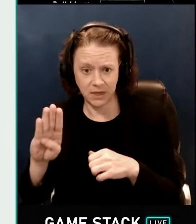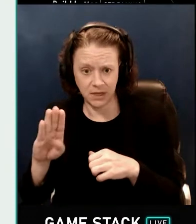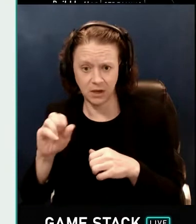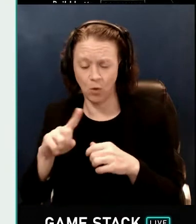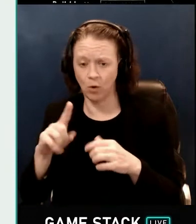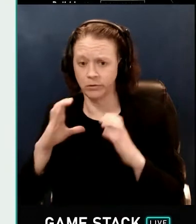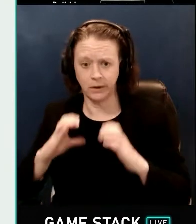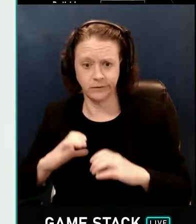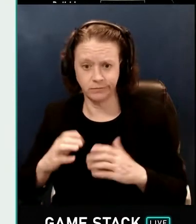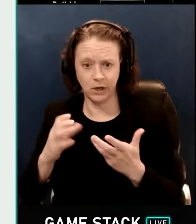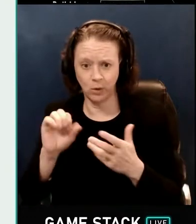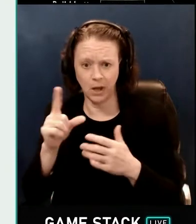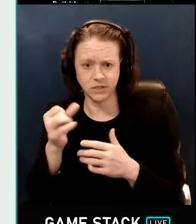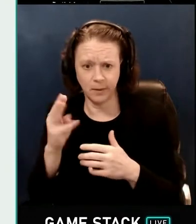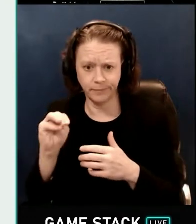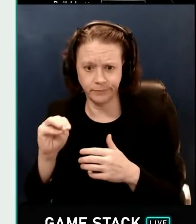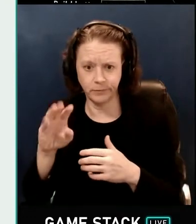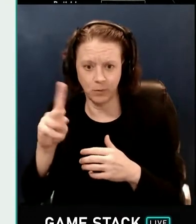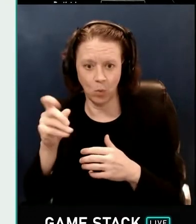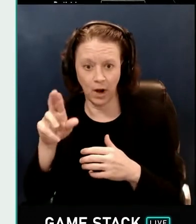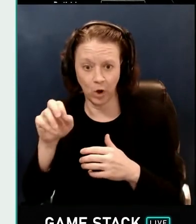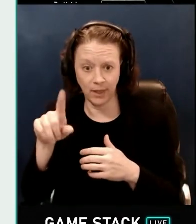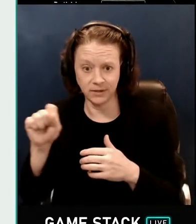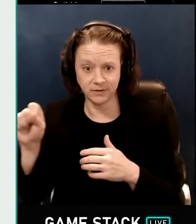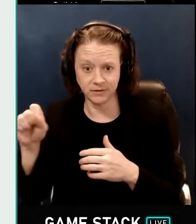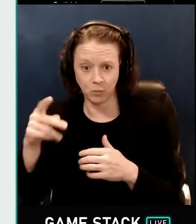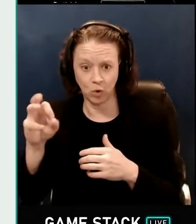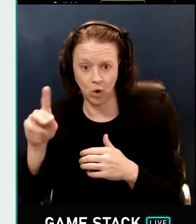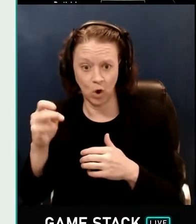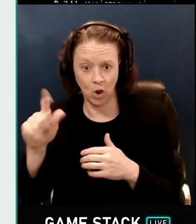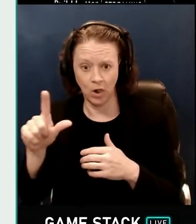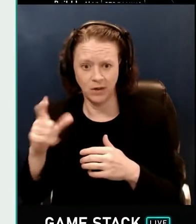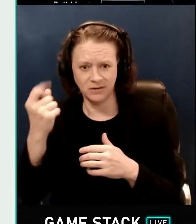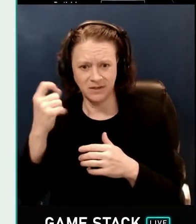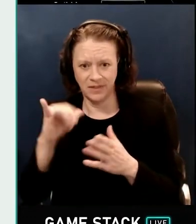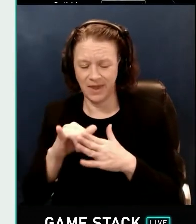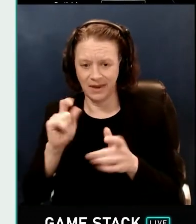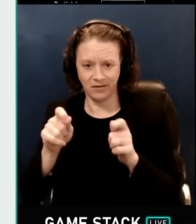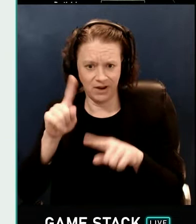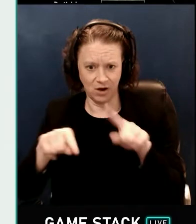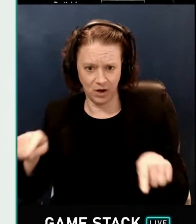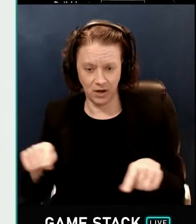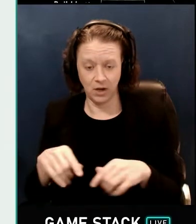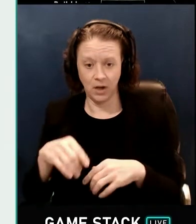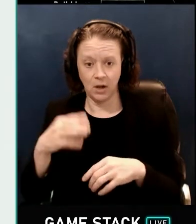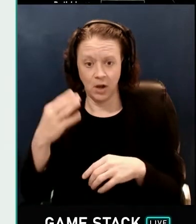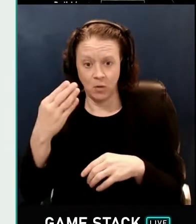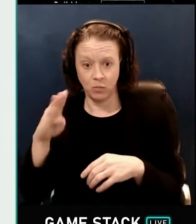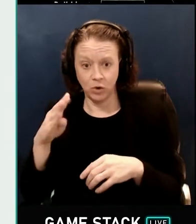and we find that time for those can vary, where Bluetooth is usually the slowest, USB is usually the fastest,